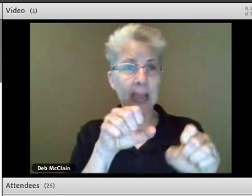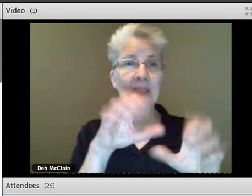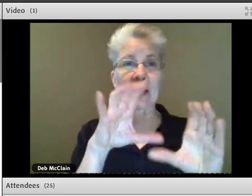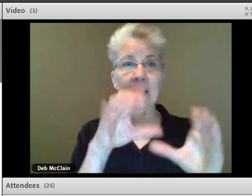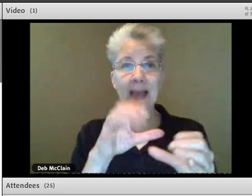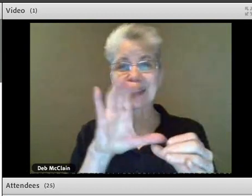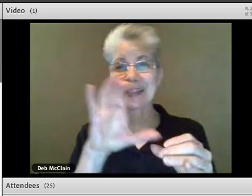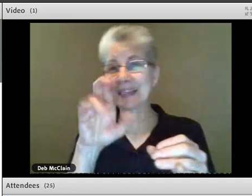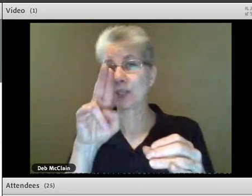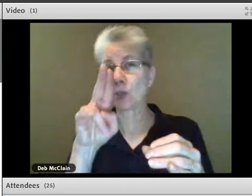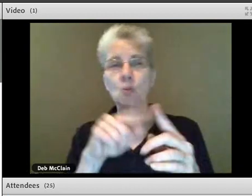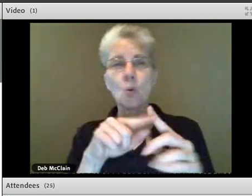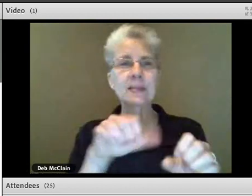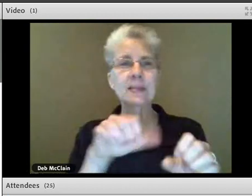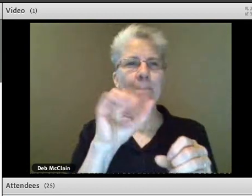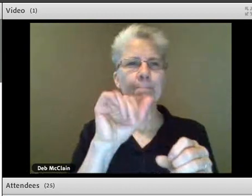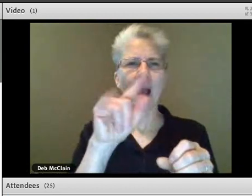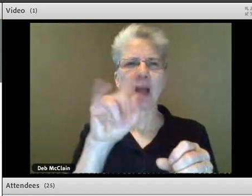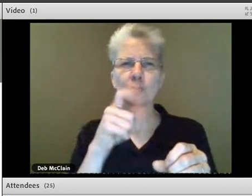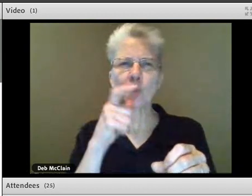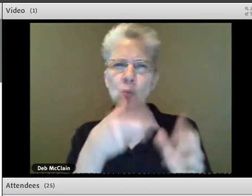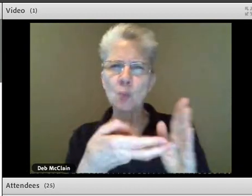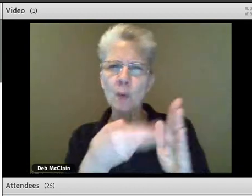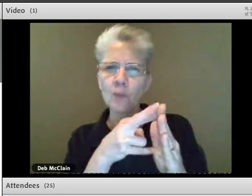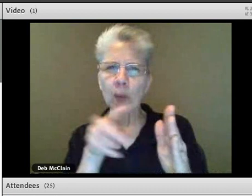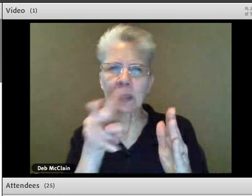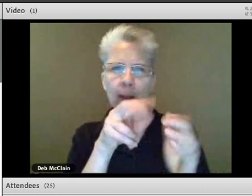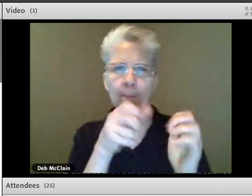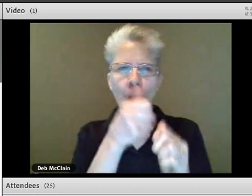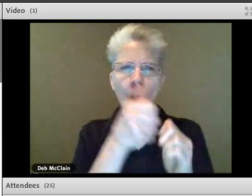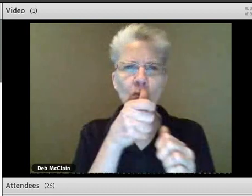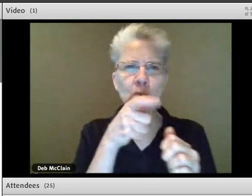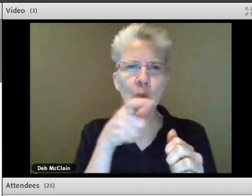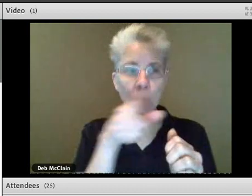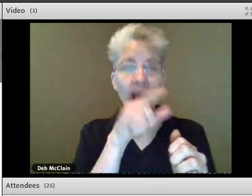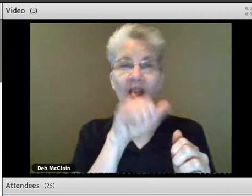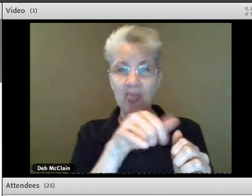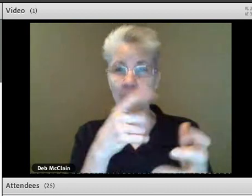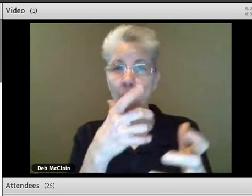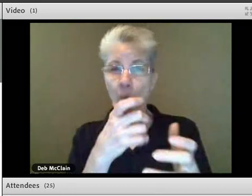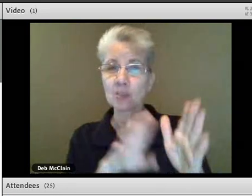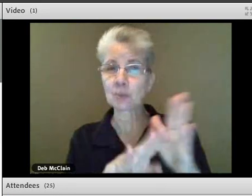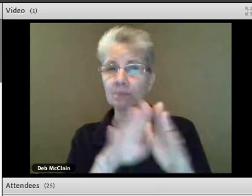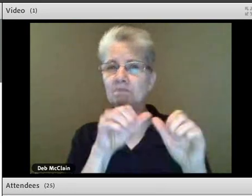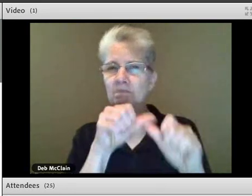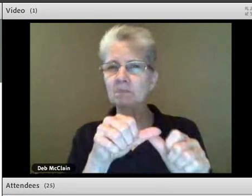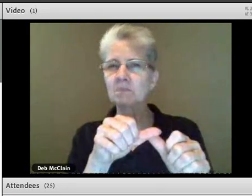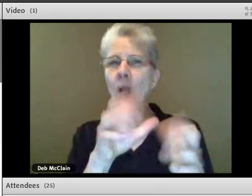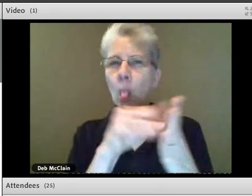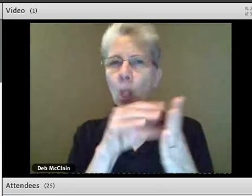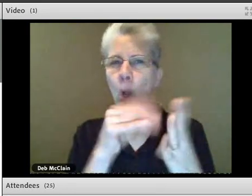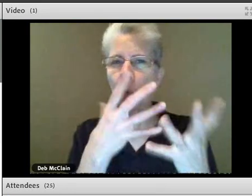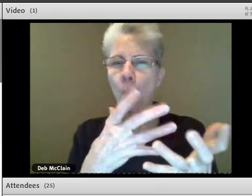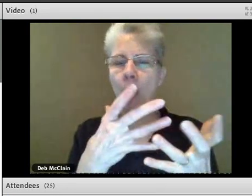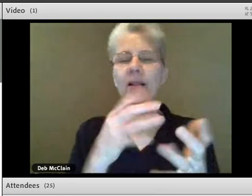Or who's taking new modules? Who's even reviewing modules consistently?" Those are the ones that want to continue learning, and so those are the ones you want to partner with